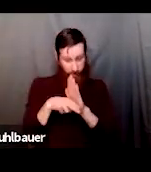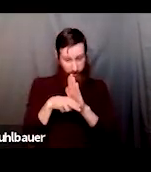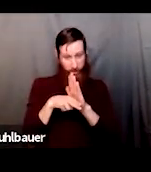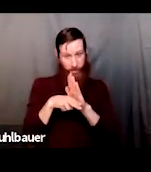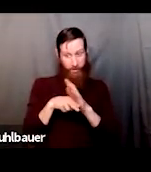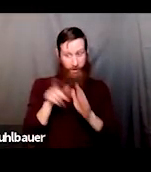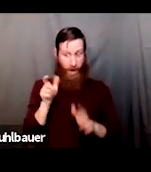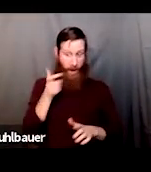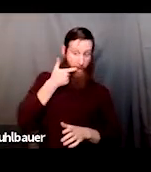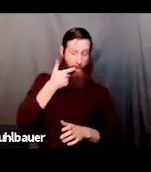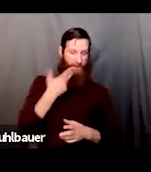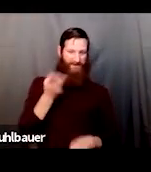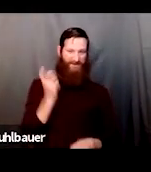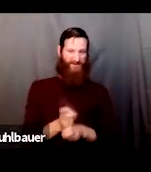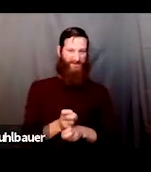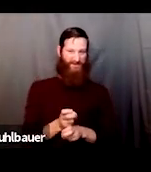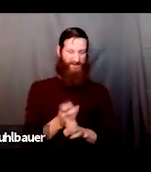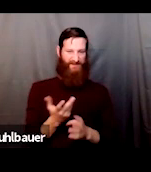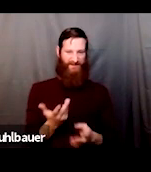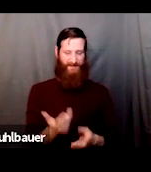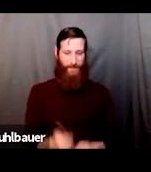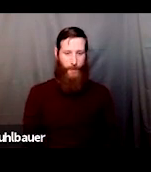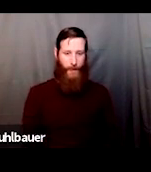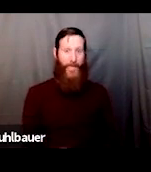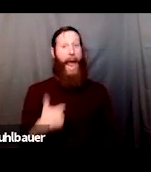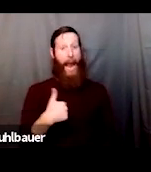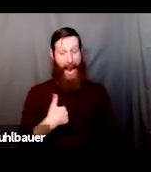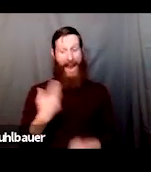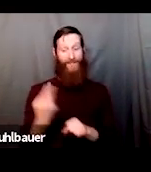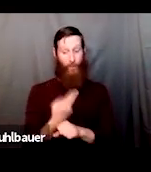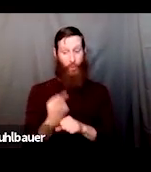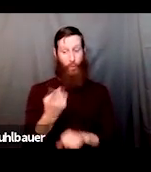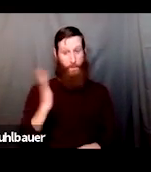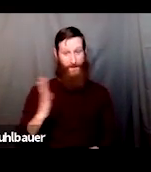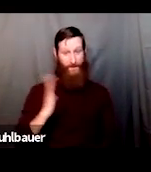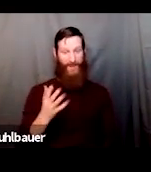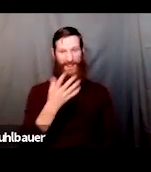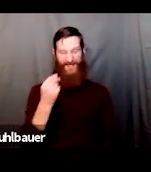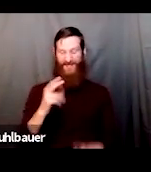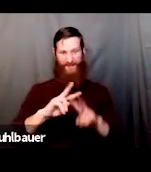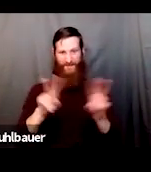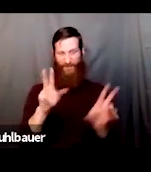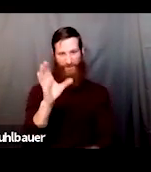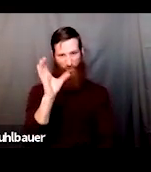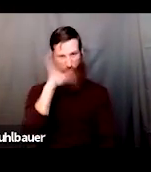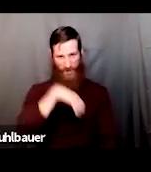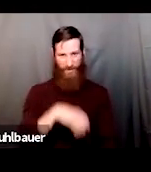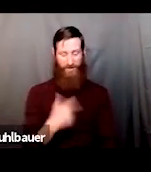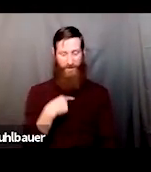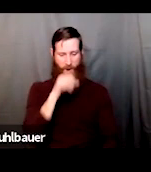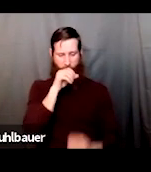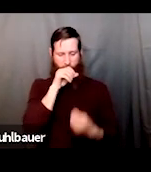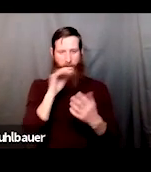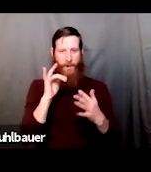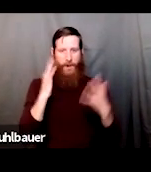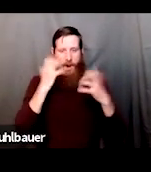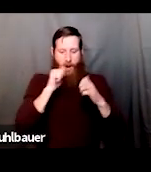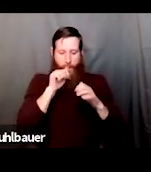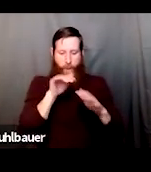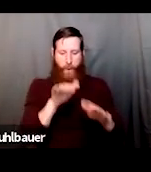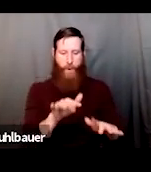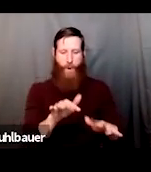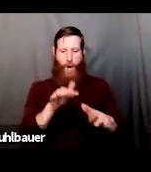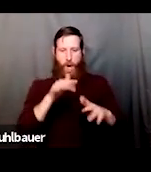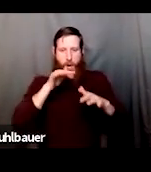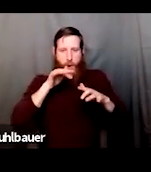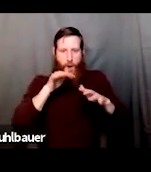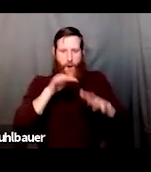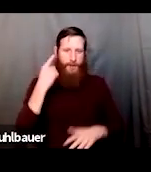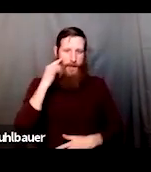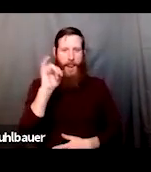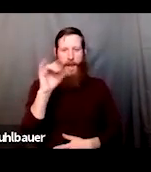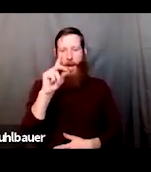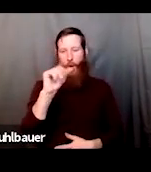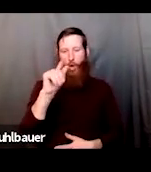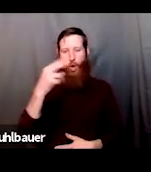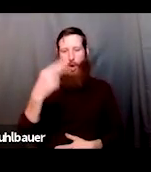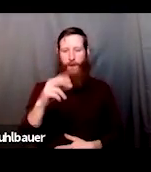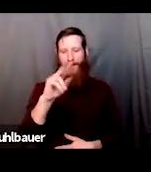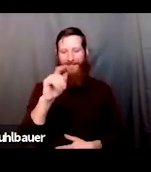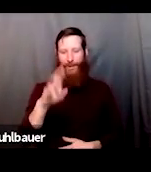I have actually used one before and it makes you sound like Darth Vader when you are breathing and it is a little uncomfortable.